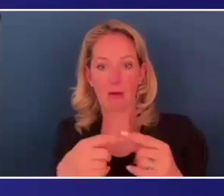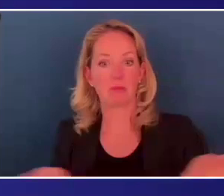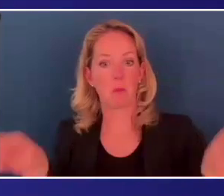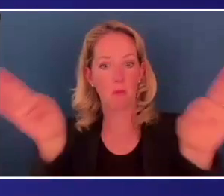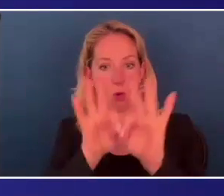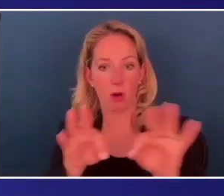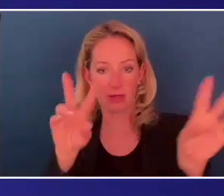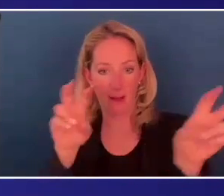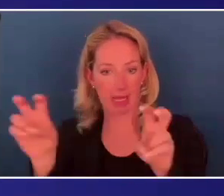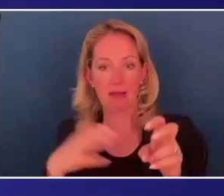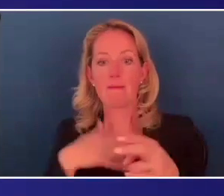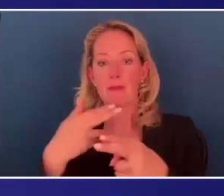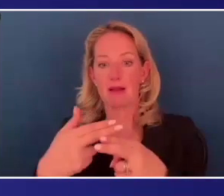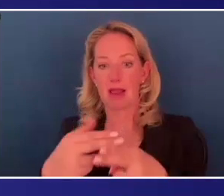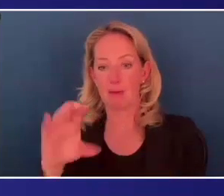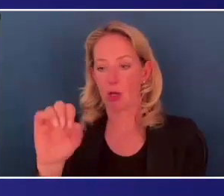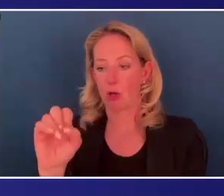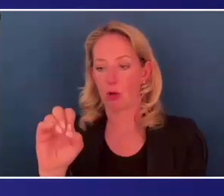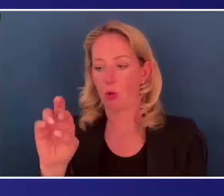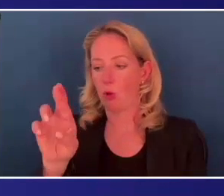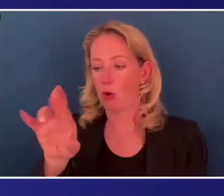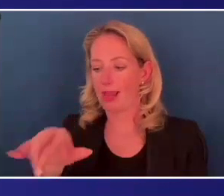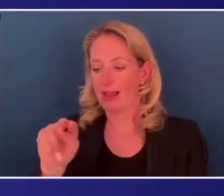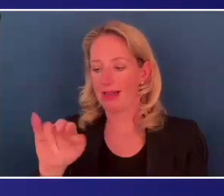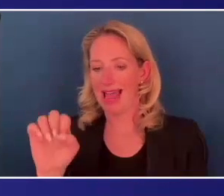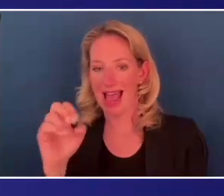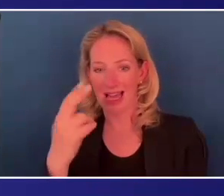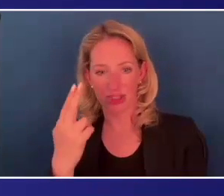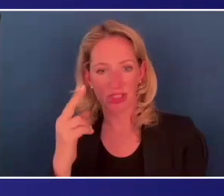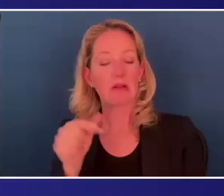My name's Cory Nash and I'm a graduate who is currently paying back their student loans.